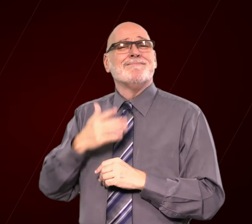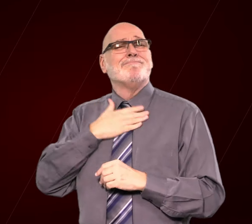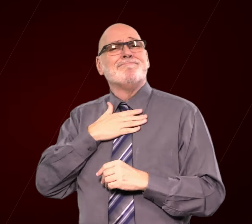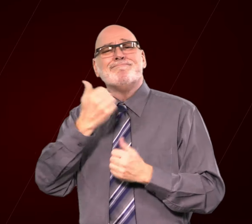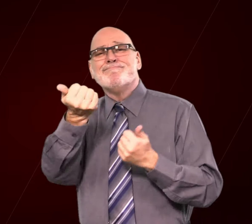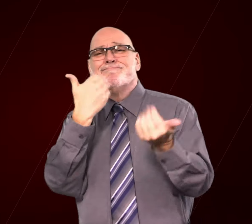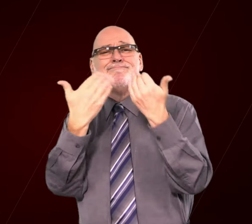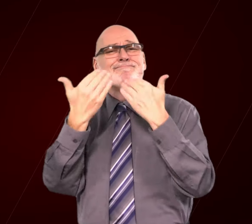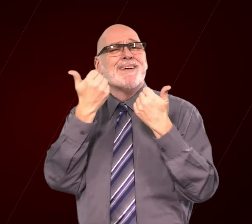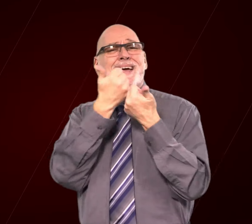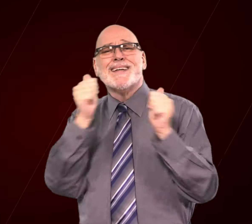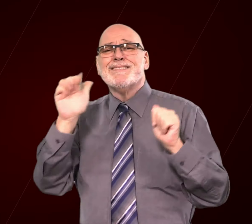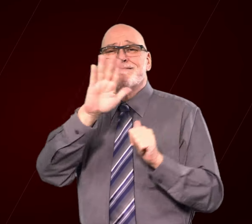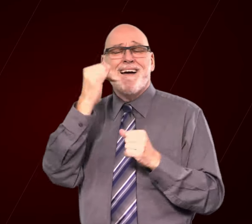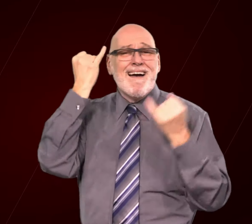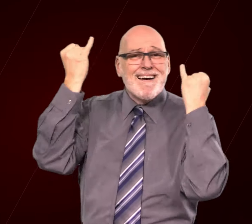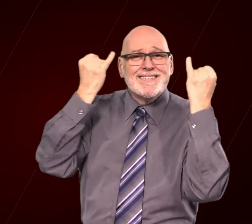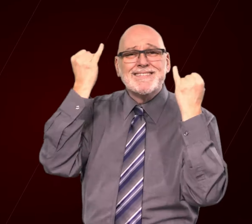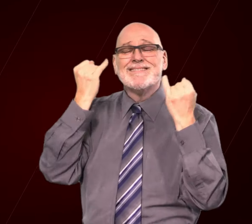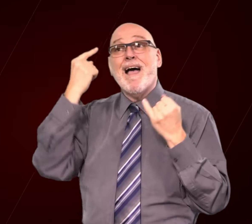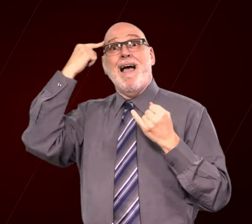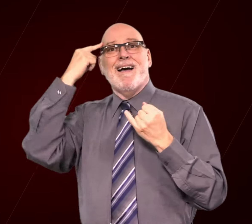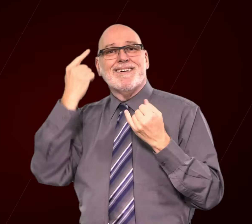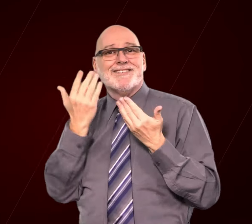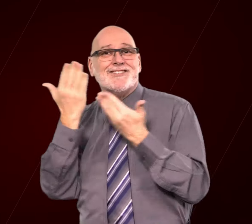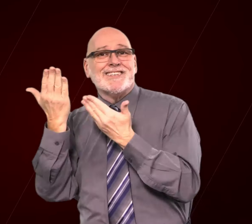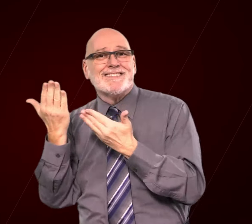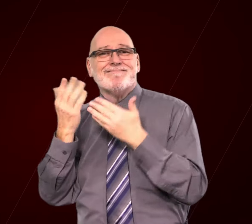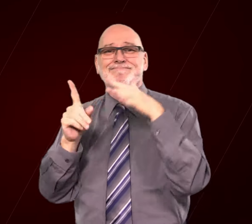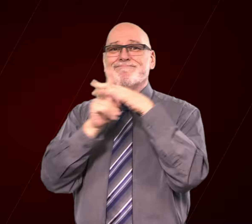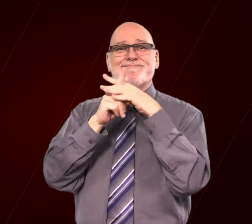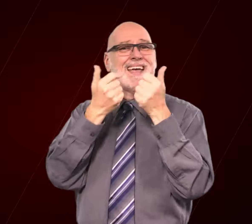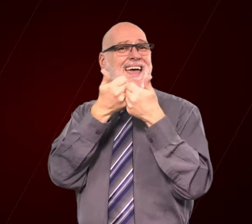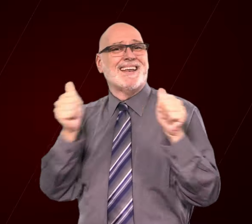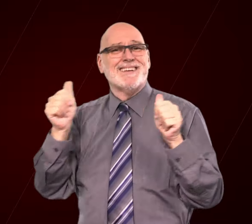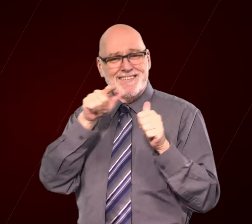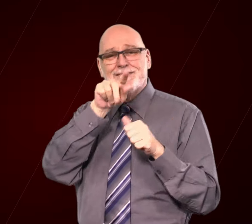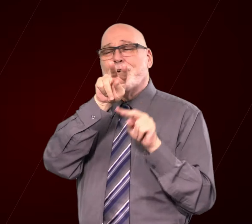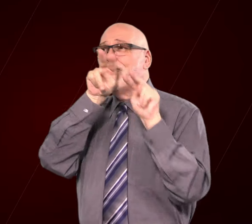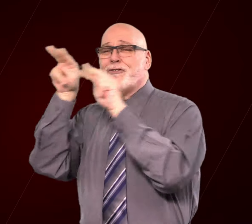Please send your news suggestions through our website